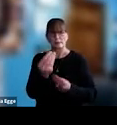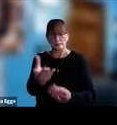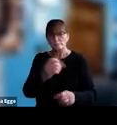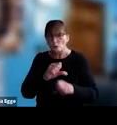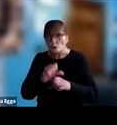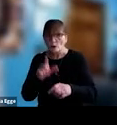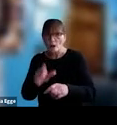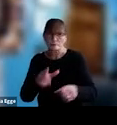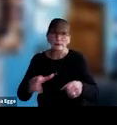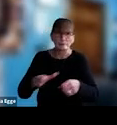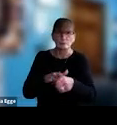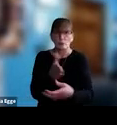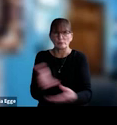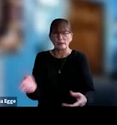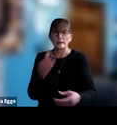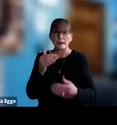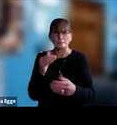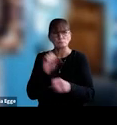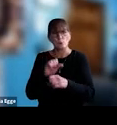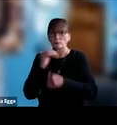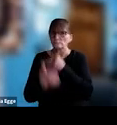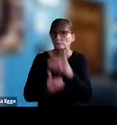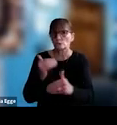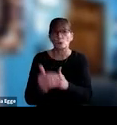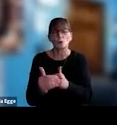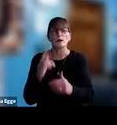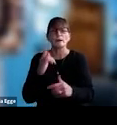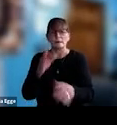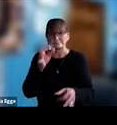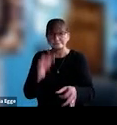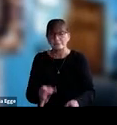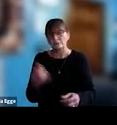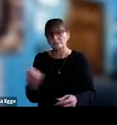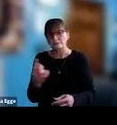and kind of work through that because that's definitely something